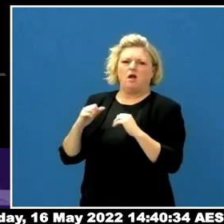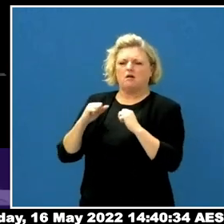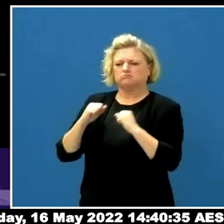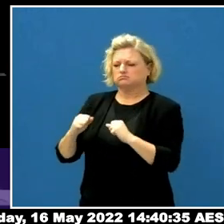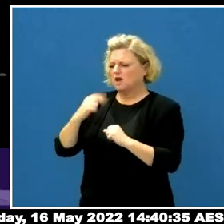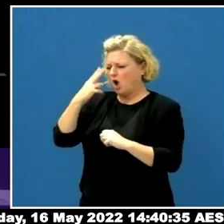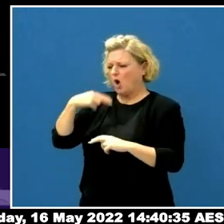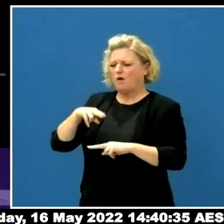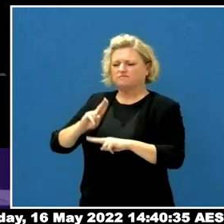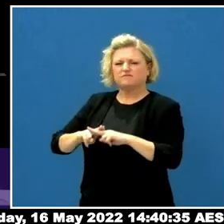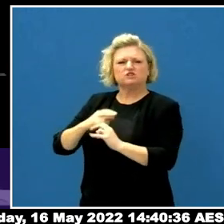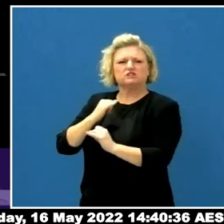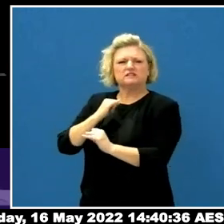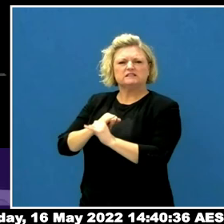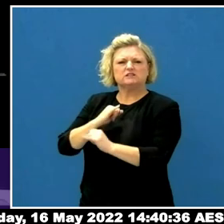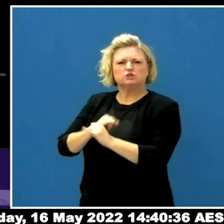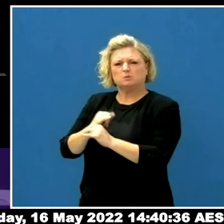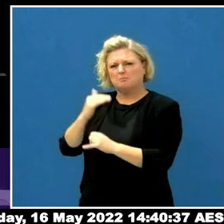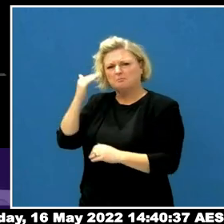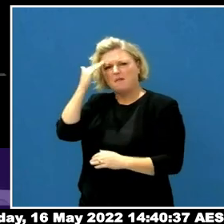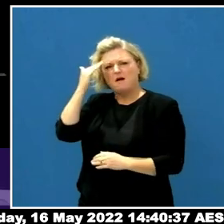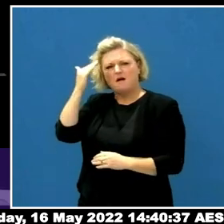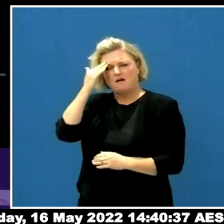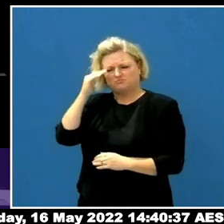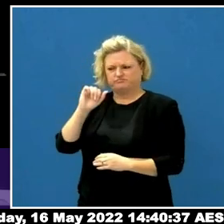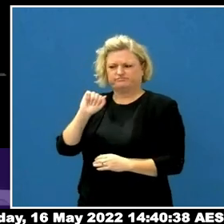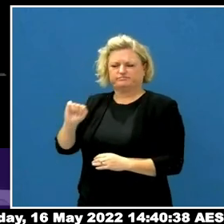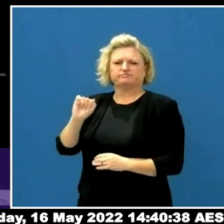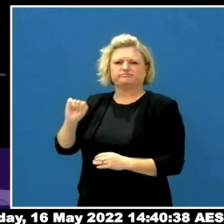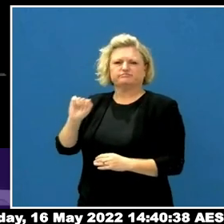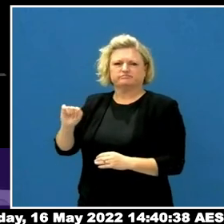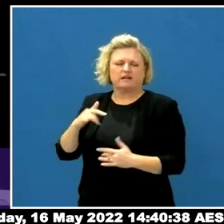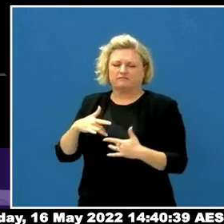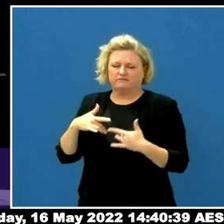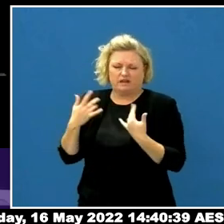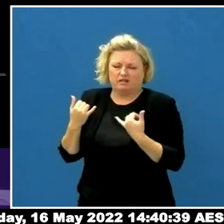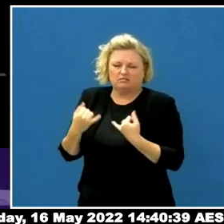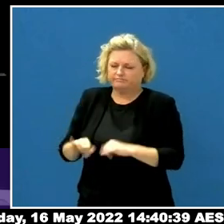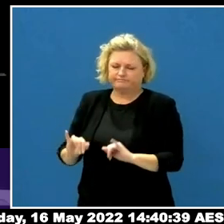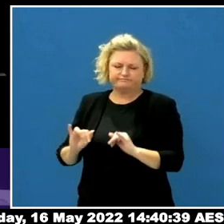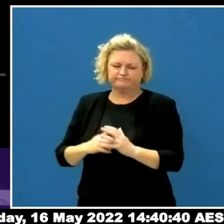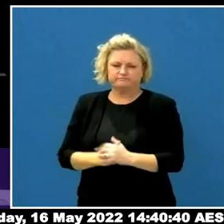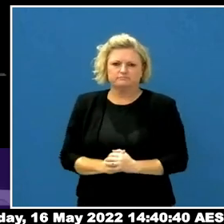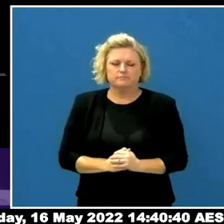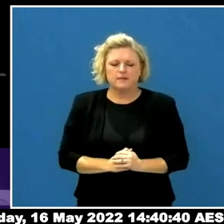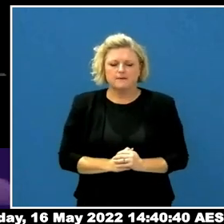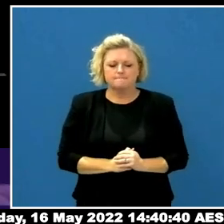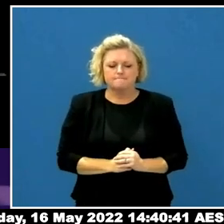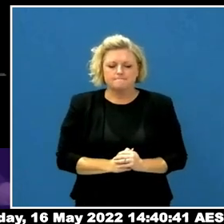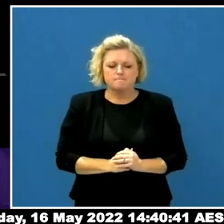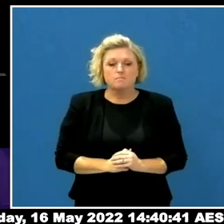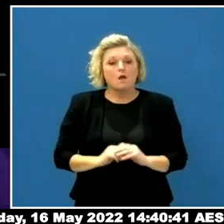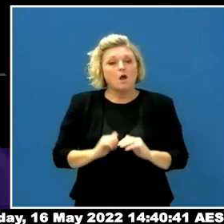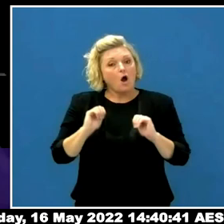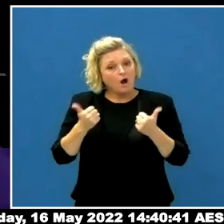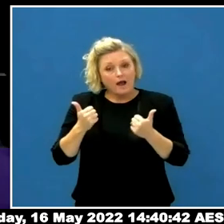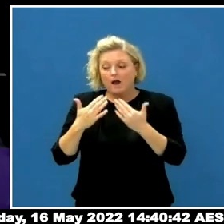Alright. Thank you, Lilly. I'll hand over to the Commissioners. No worries.